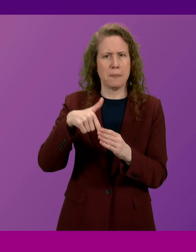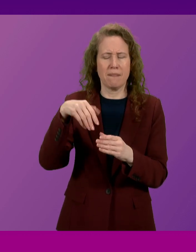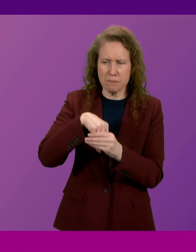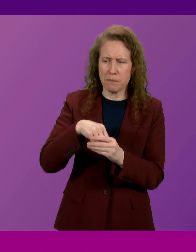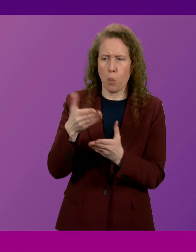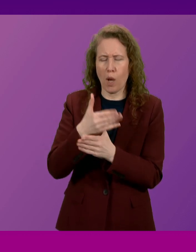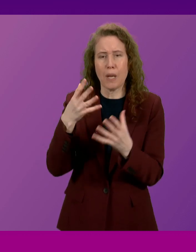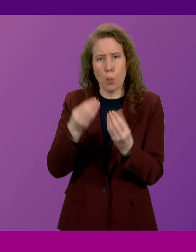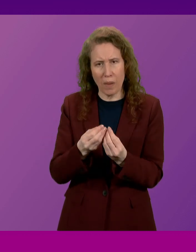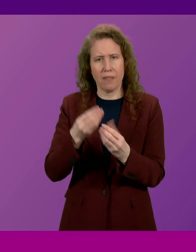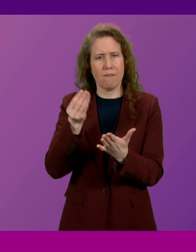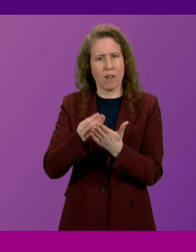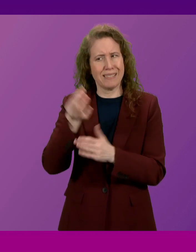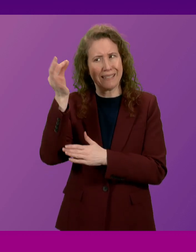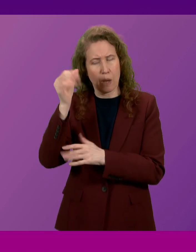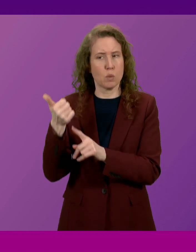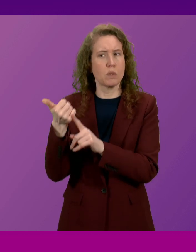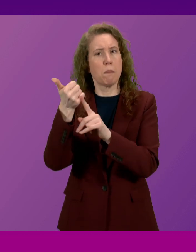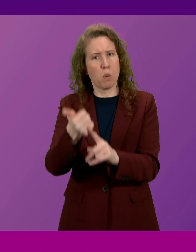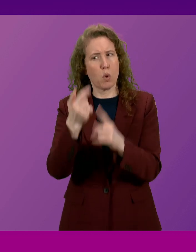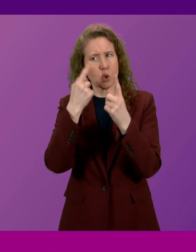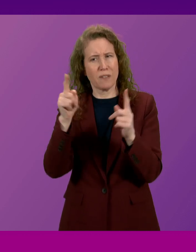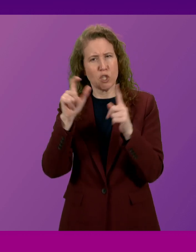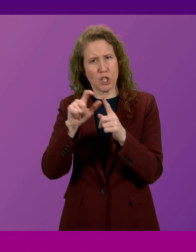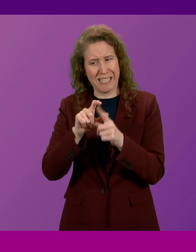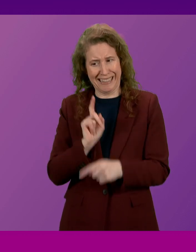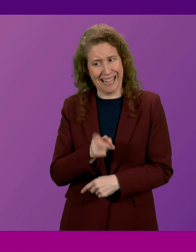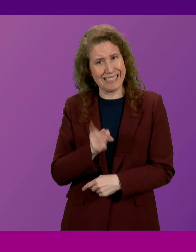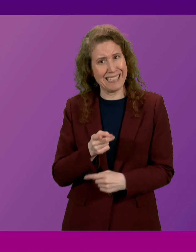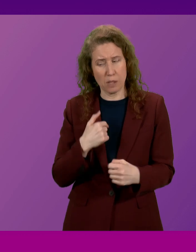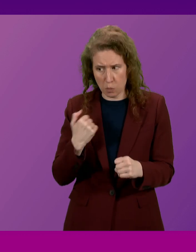to support the University of Dundee. That is what the Government is doing,